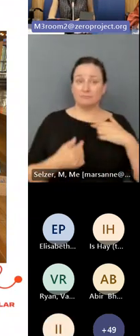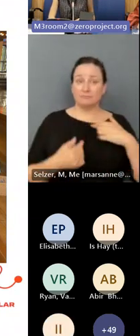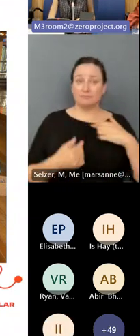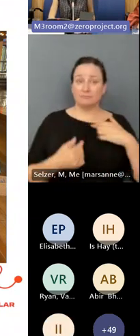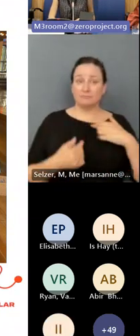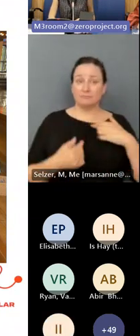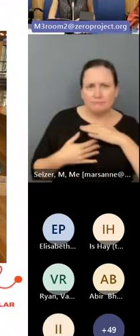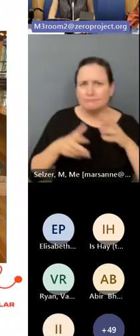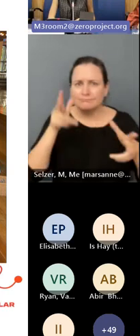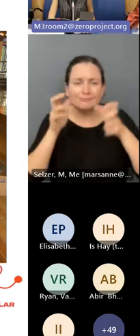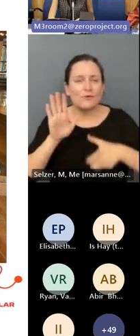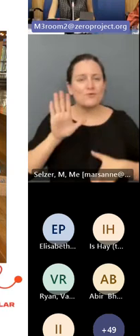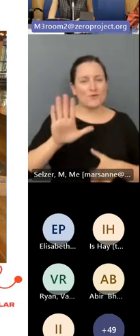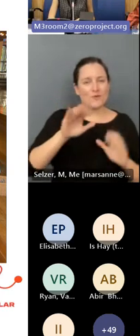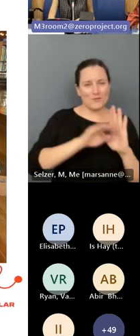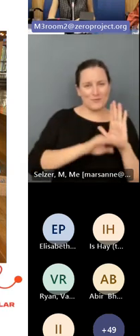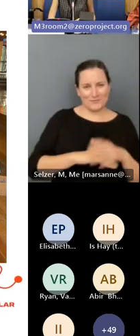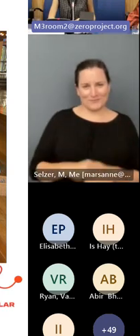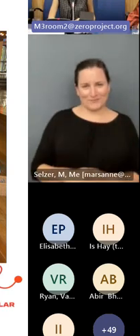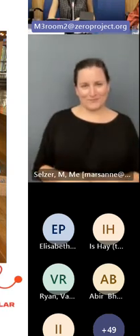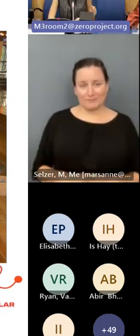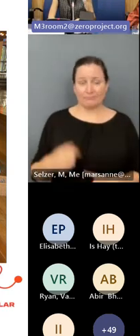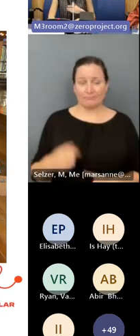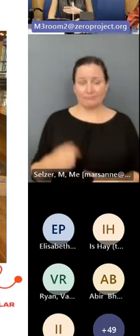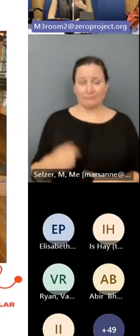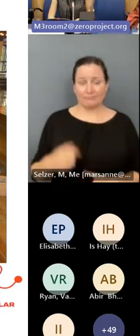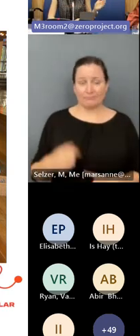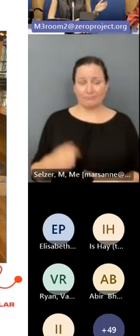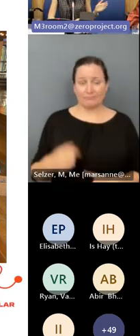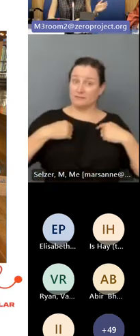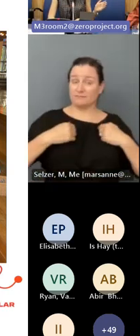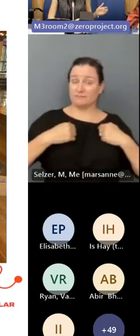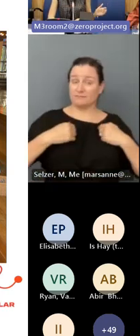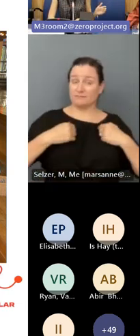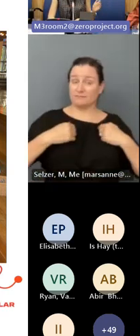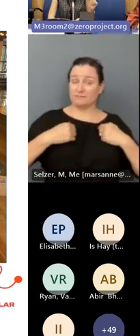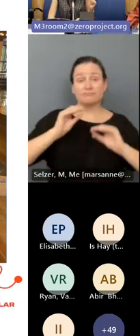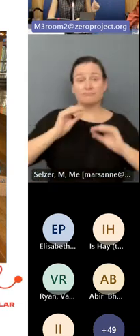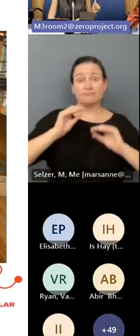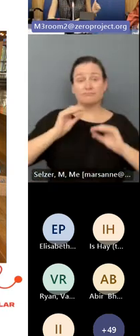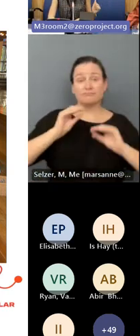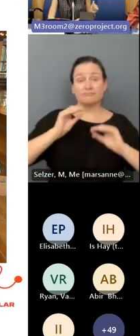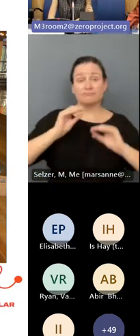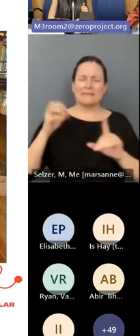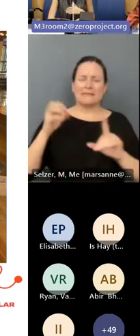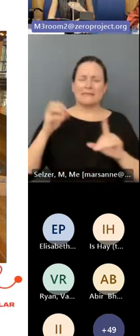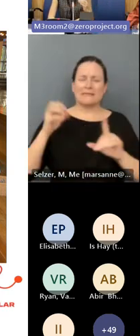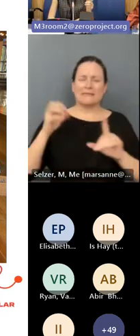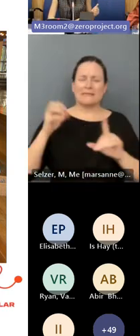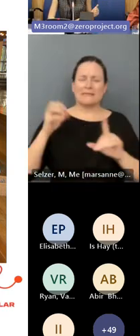Campus of Colours is important work and we would like to expand this beyond Turkey. It would be